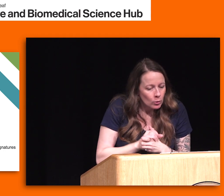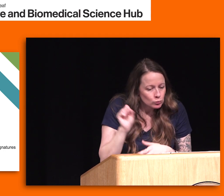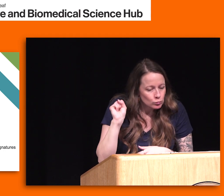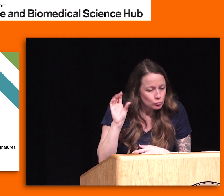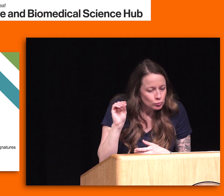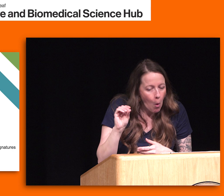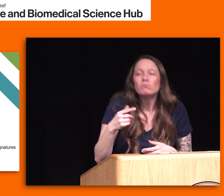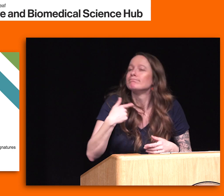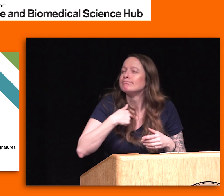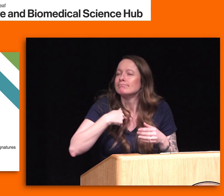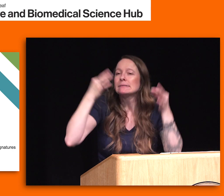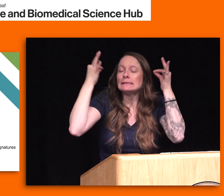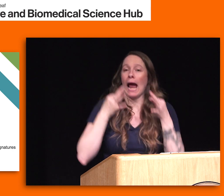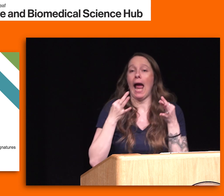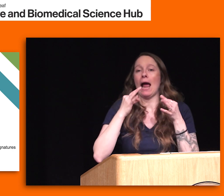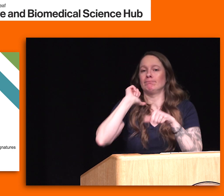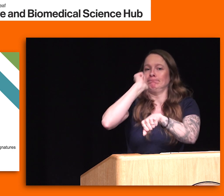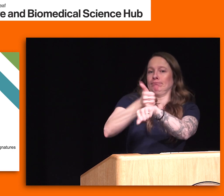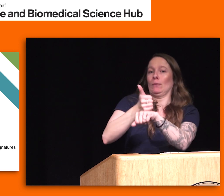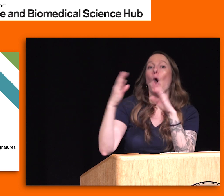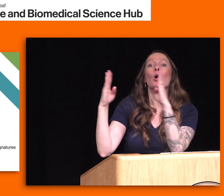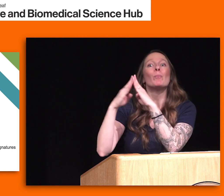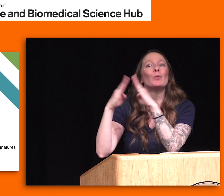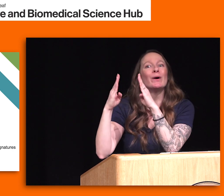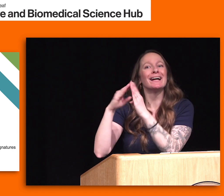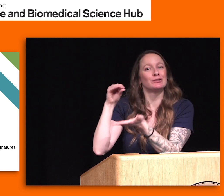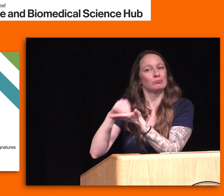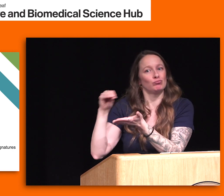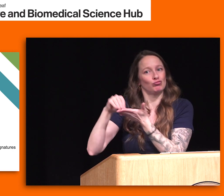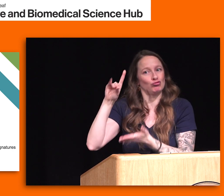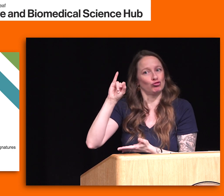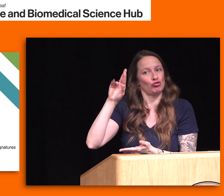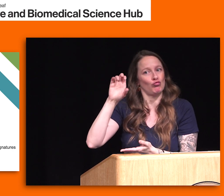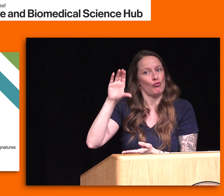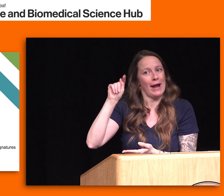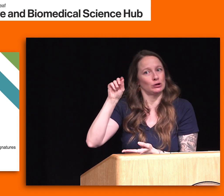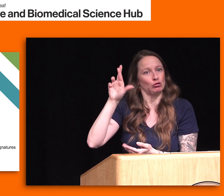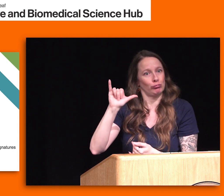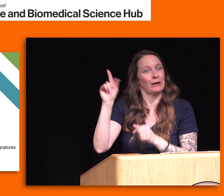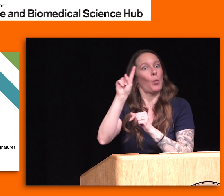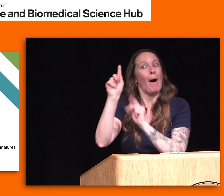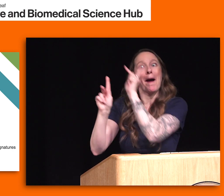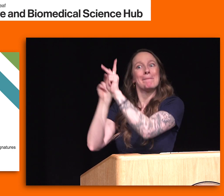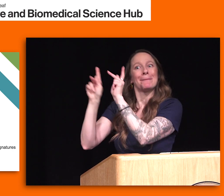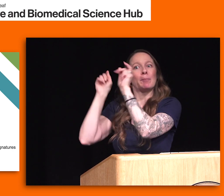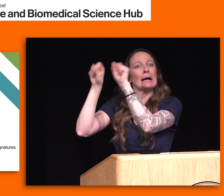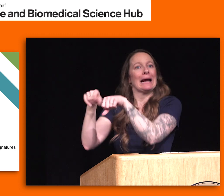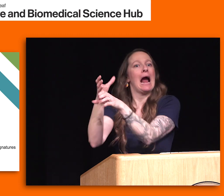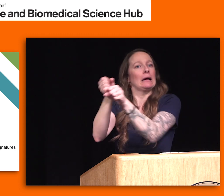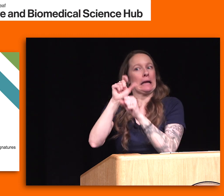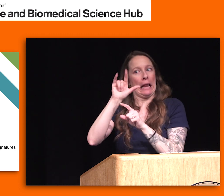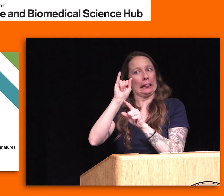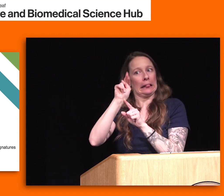But we had to learn how to support each other as Deaf people. So, we decided to create a community directory